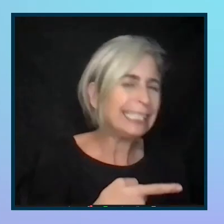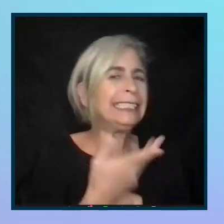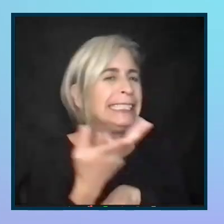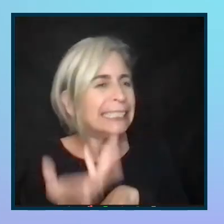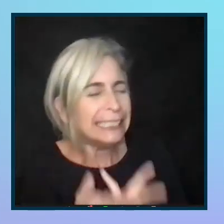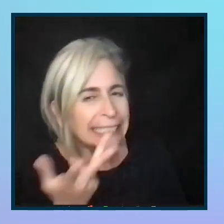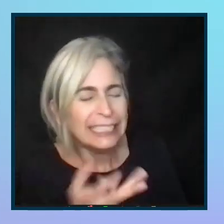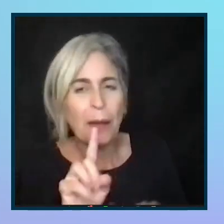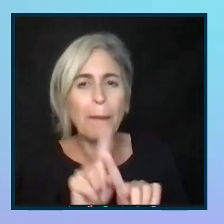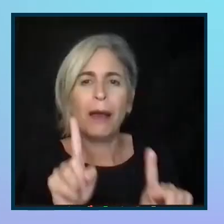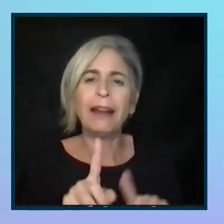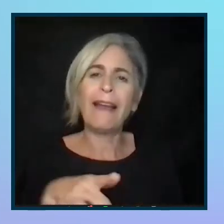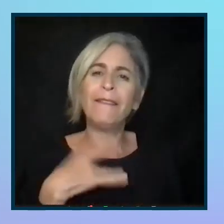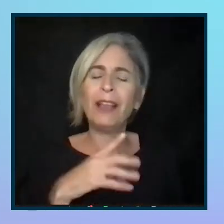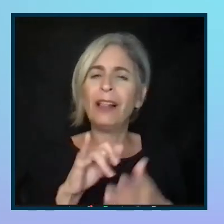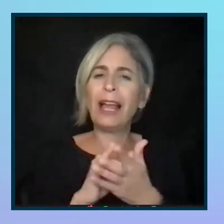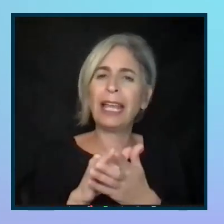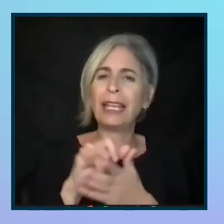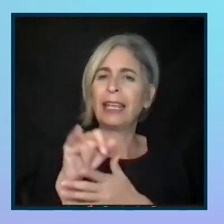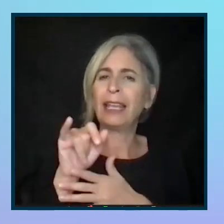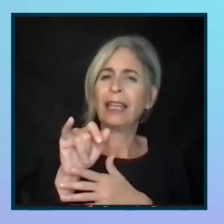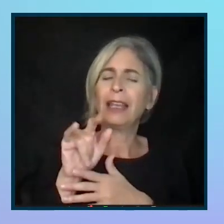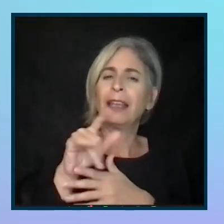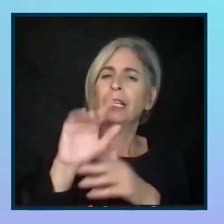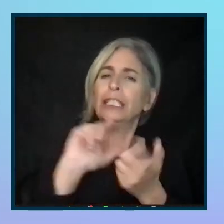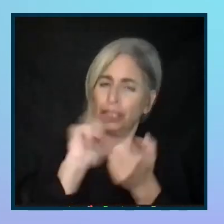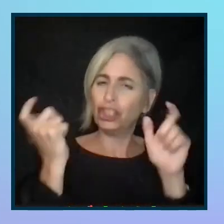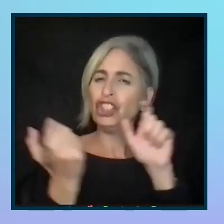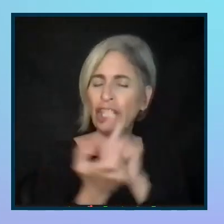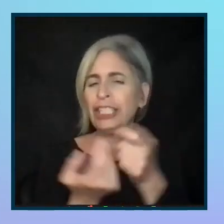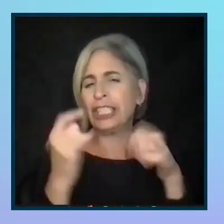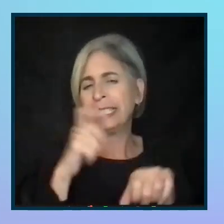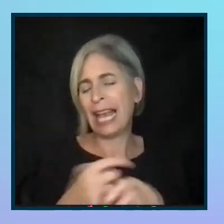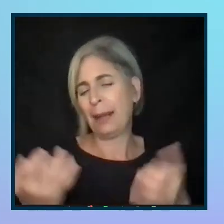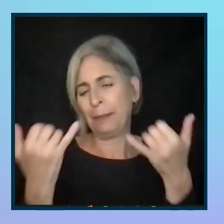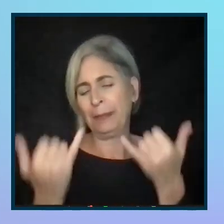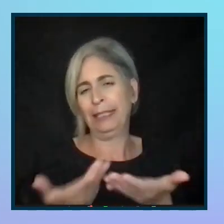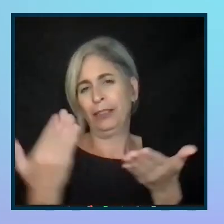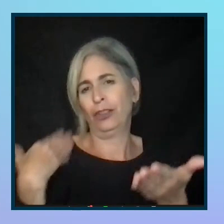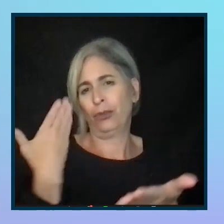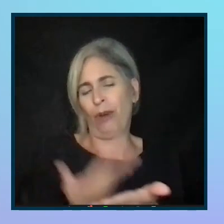but I really do feel like we're at an inflection point. I think everything that my fellow panelists talked about